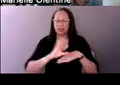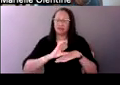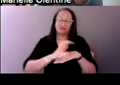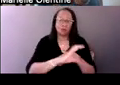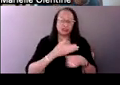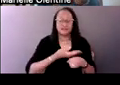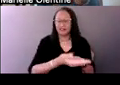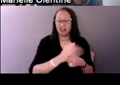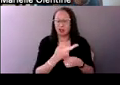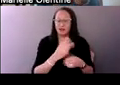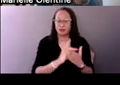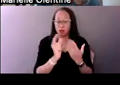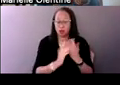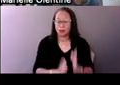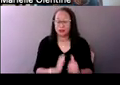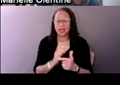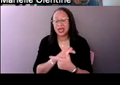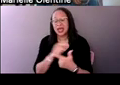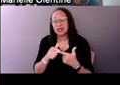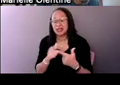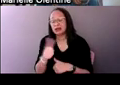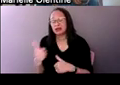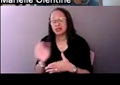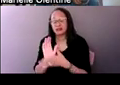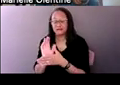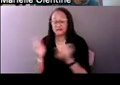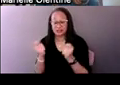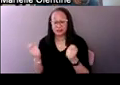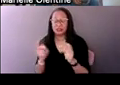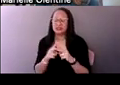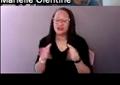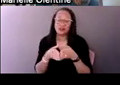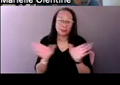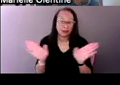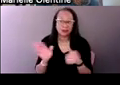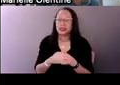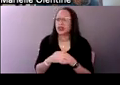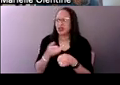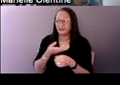I understood it was because I no longer was obviously useful for those filmmakers. But it did make me